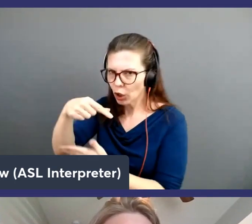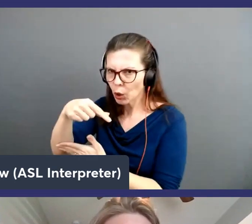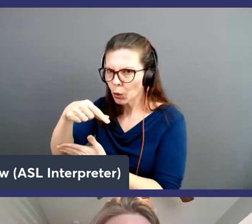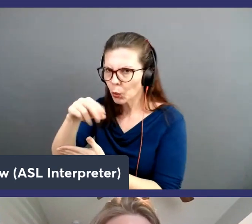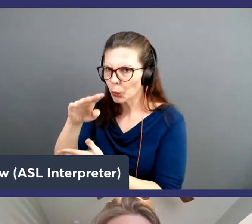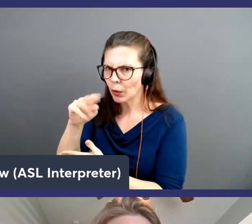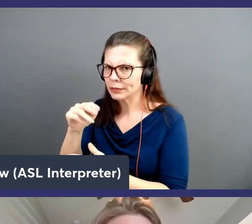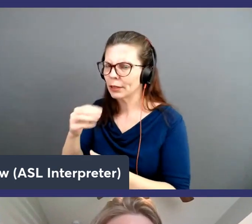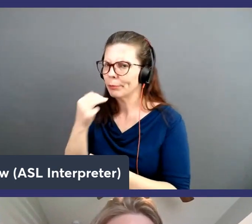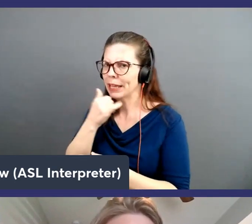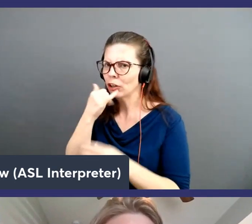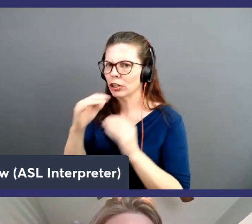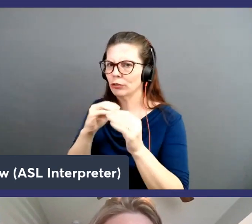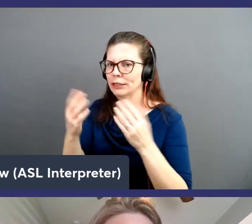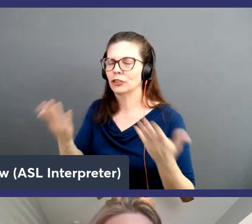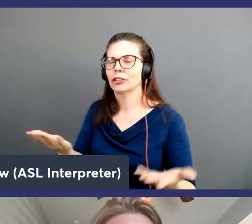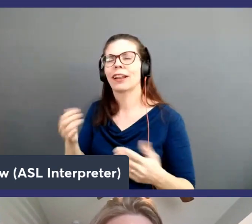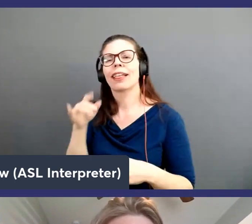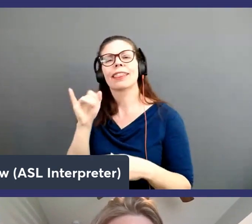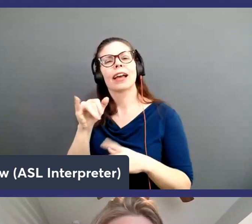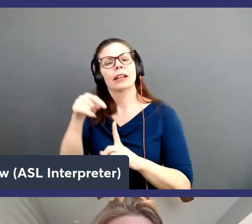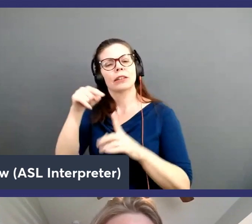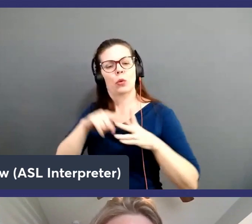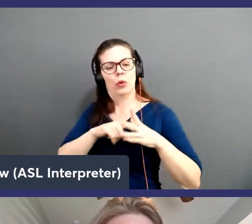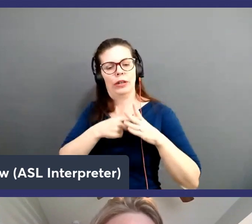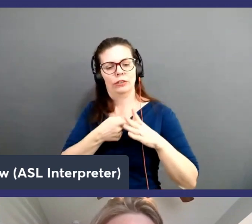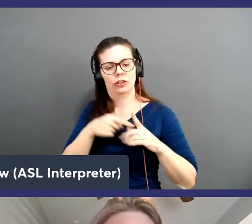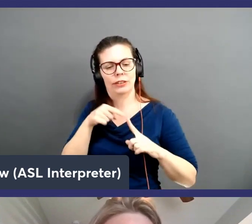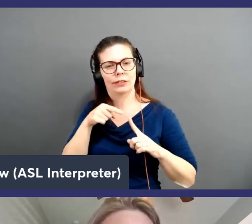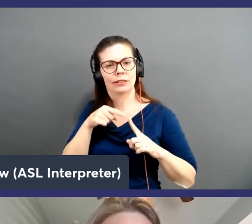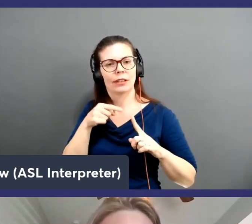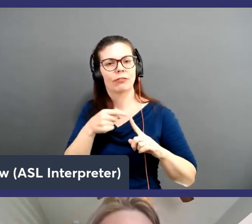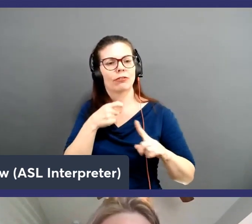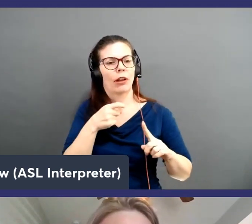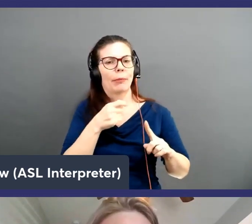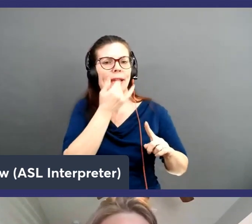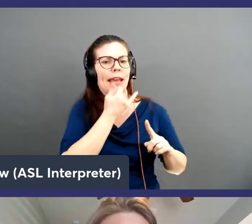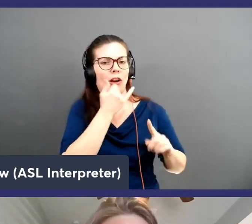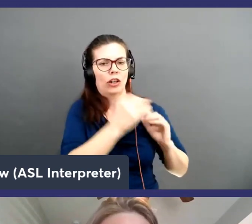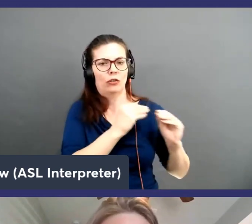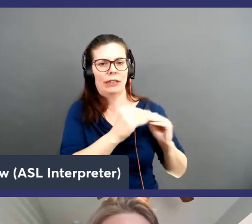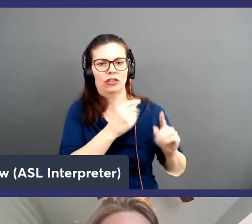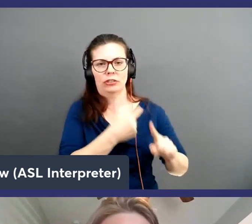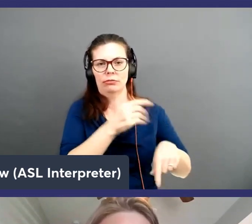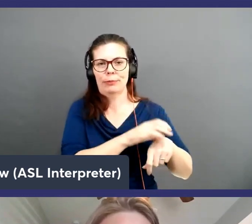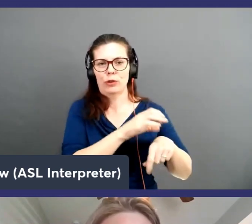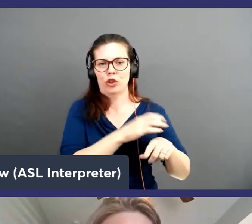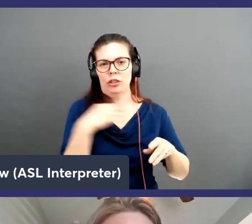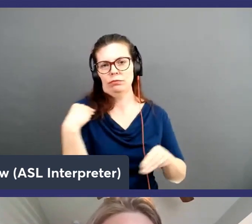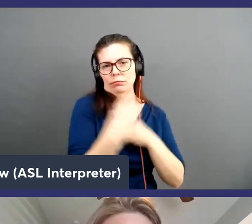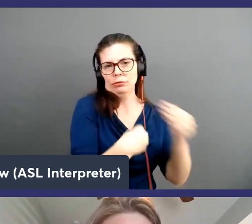It takes its origins from classical error correction, again, and the very most basic way